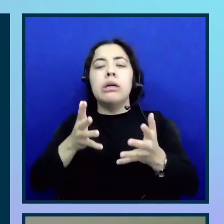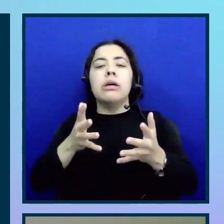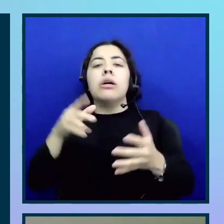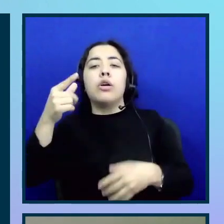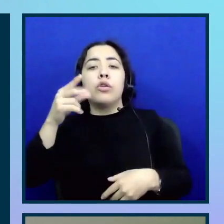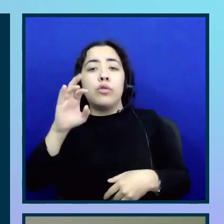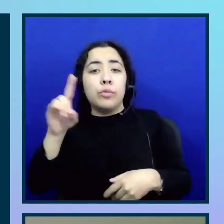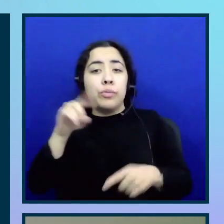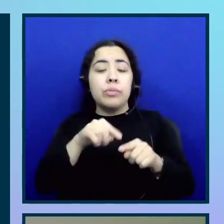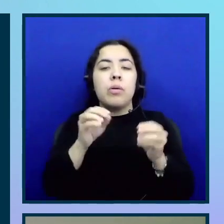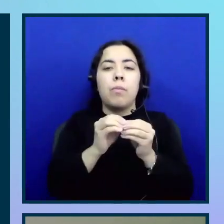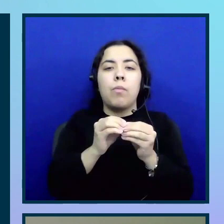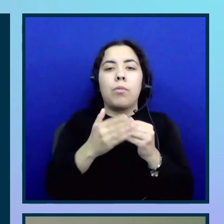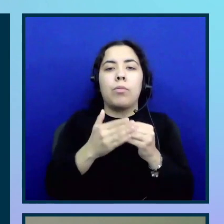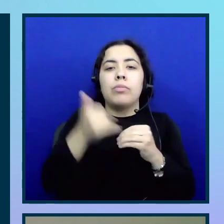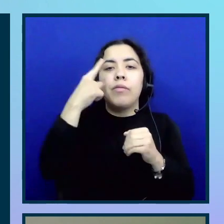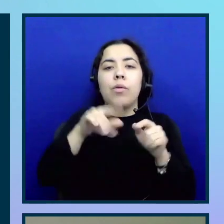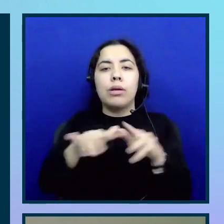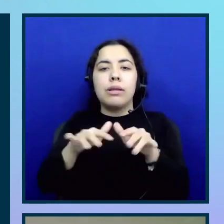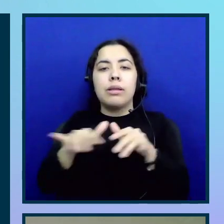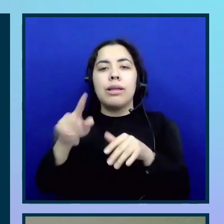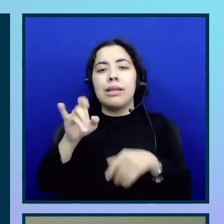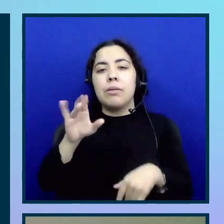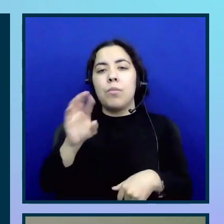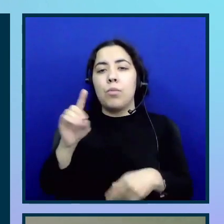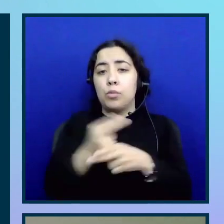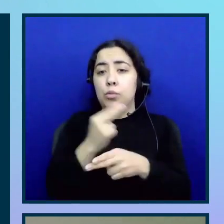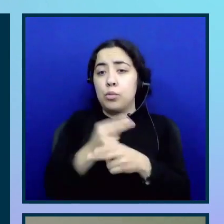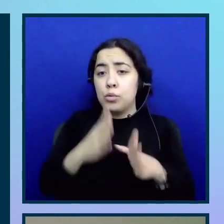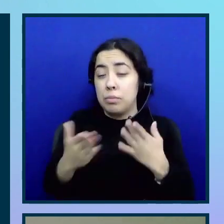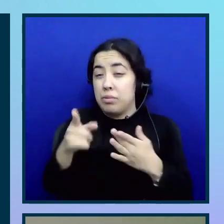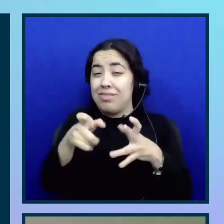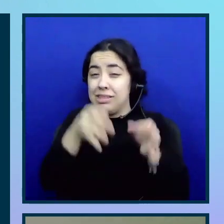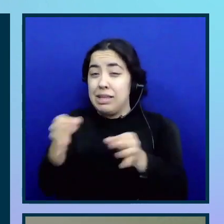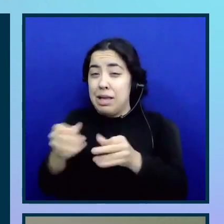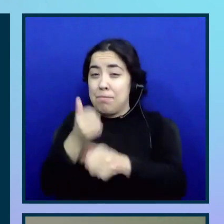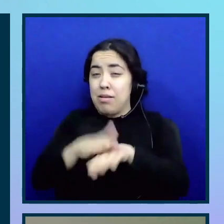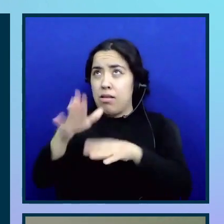for a keyboard user. So you might have to make that type of decision and then asking yourself the context